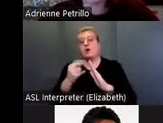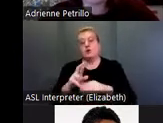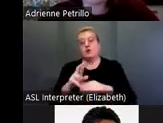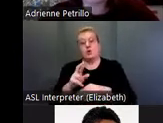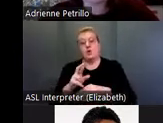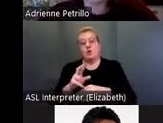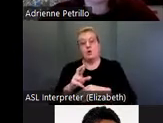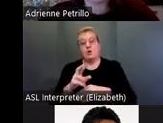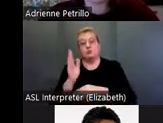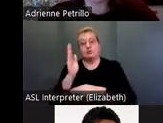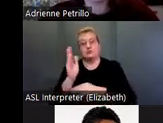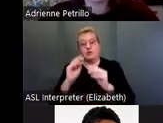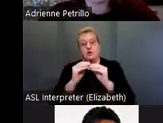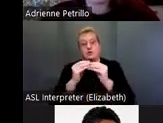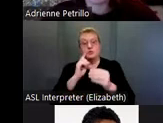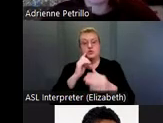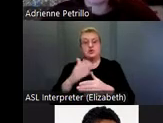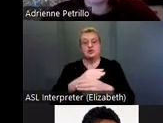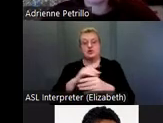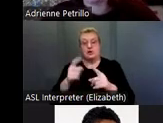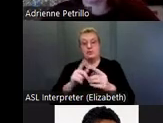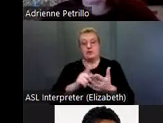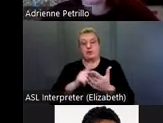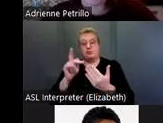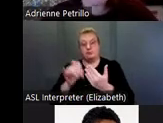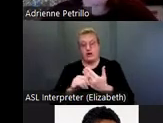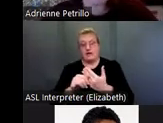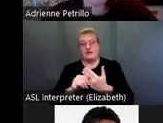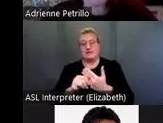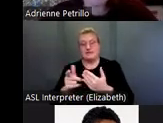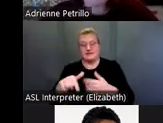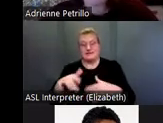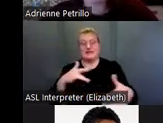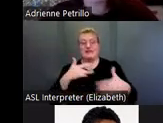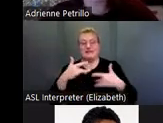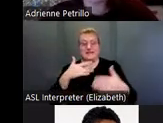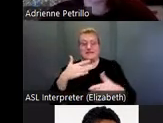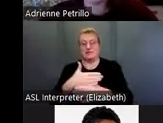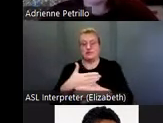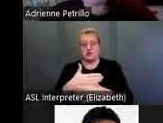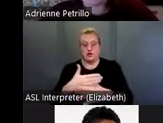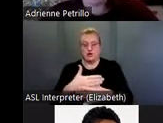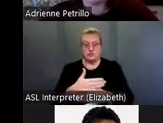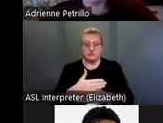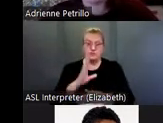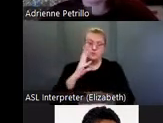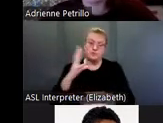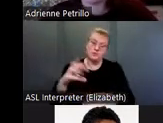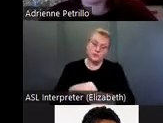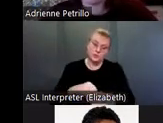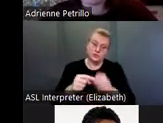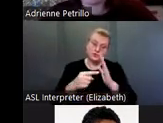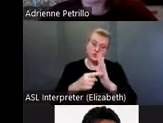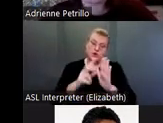will share about a project they're excited to share with you, and that will include showing video of the work